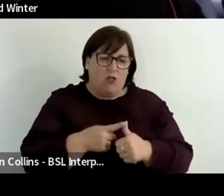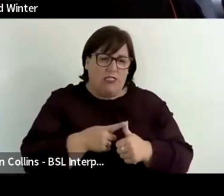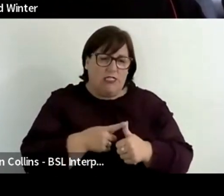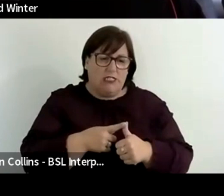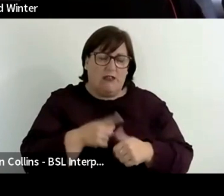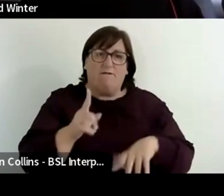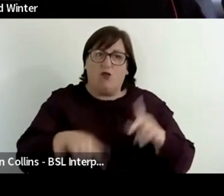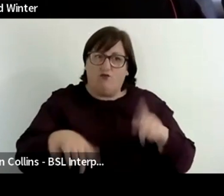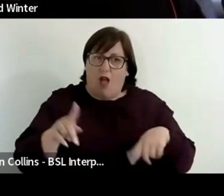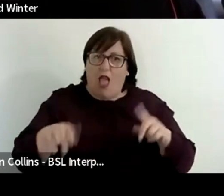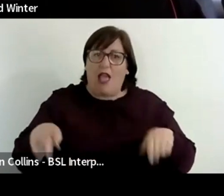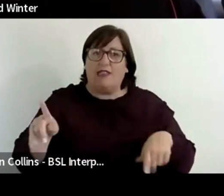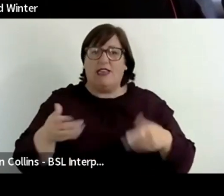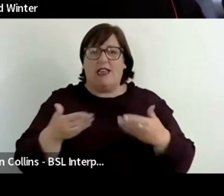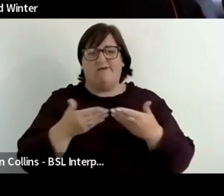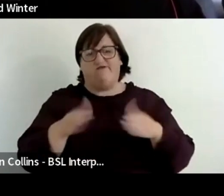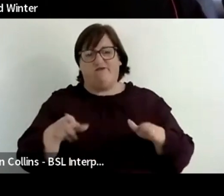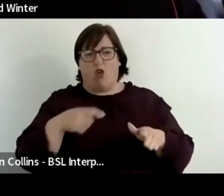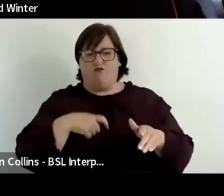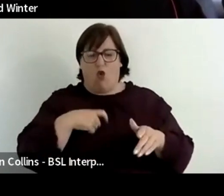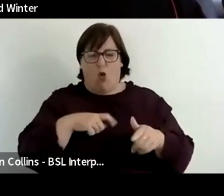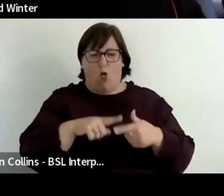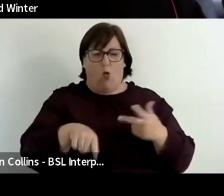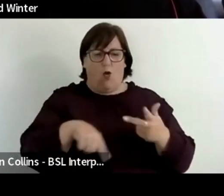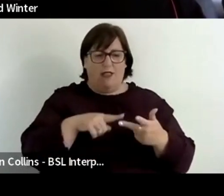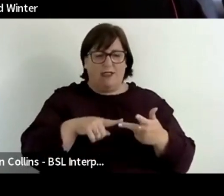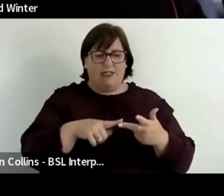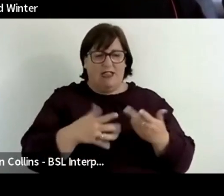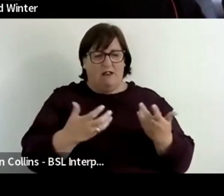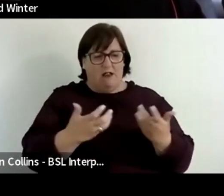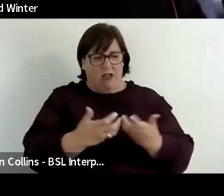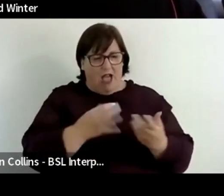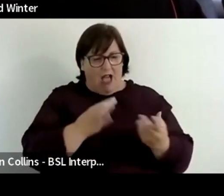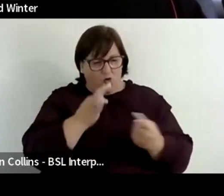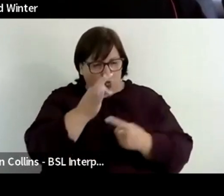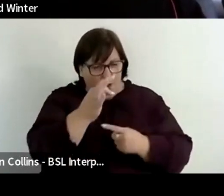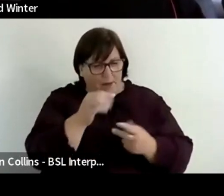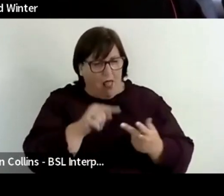How to apply, all the adjustments that are available.